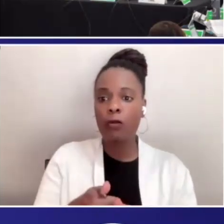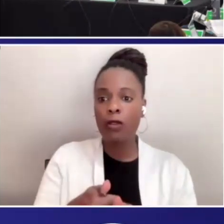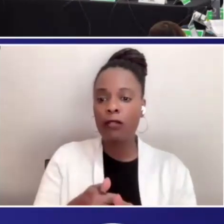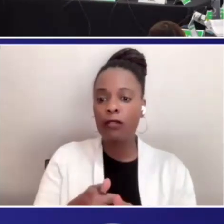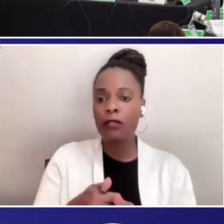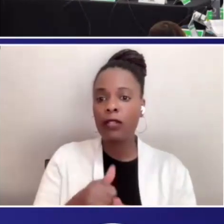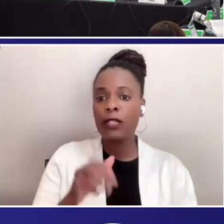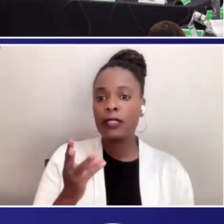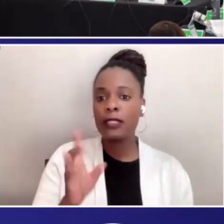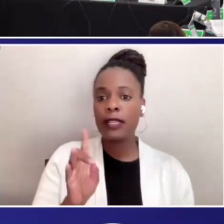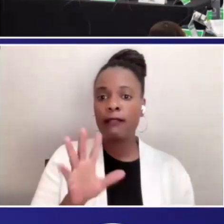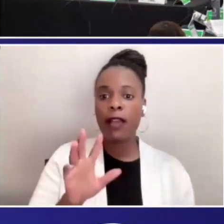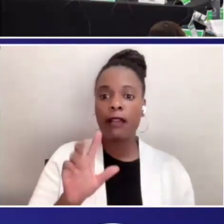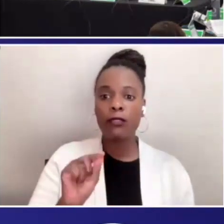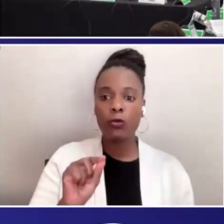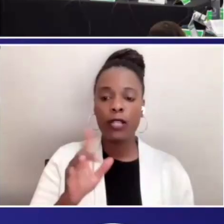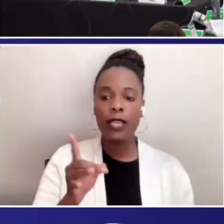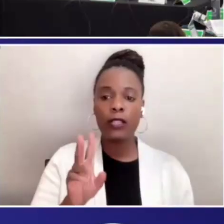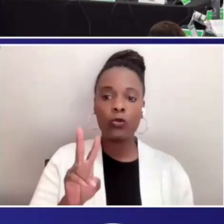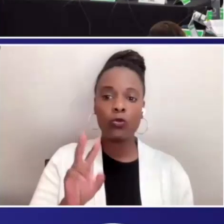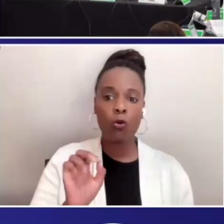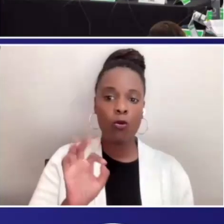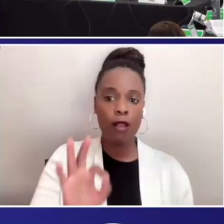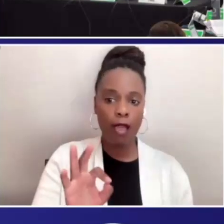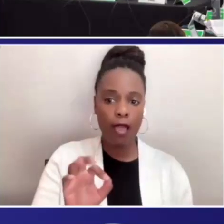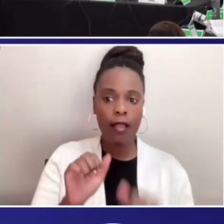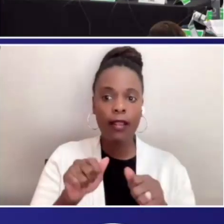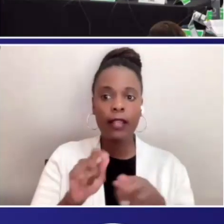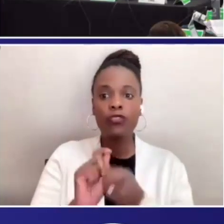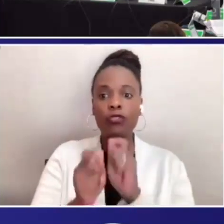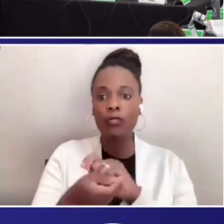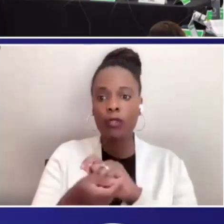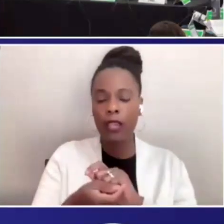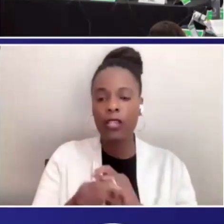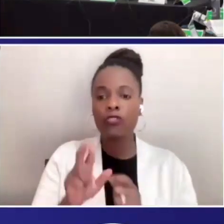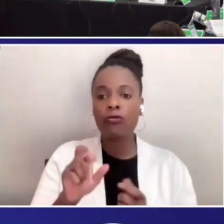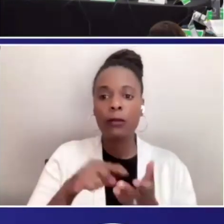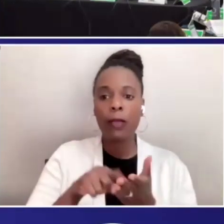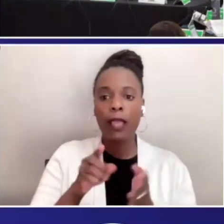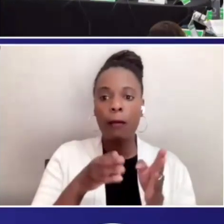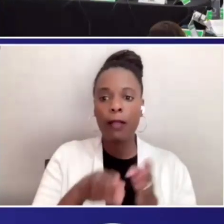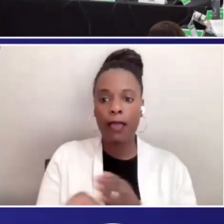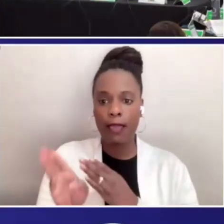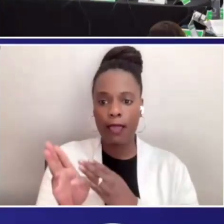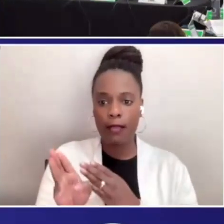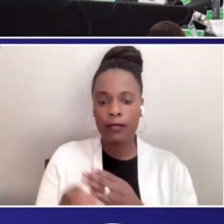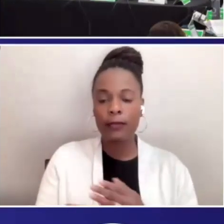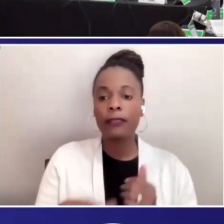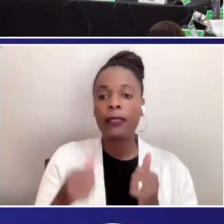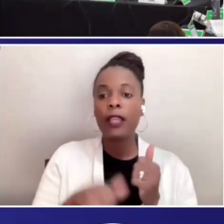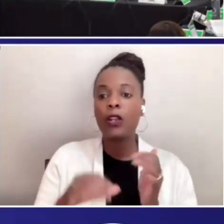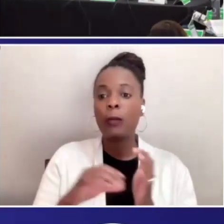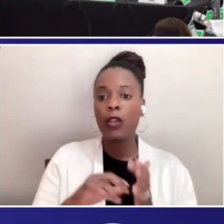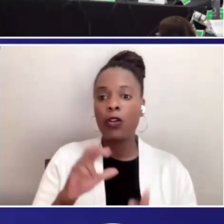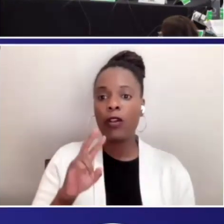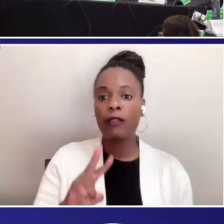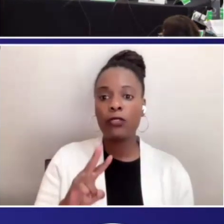we update the cross references accordingly, the same thing in paragraph -- romanette two. In paragraph three,